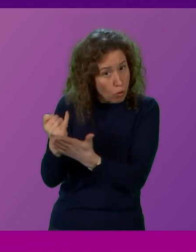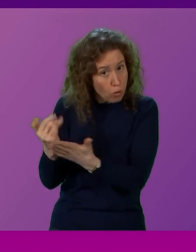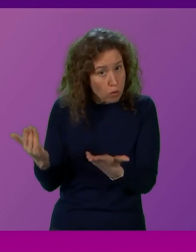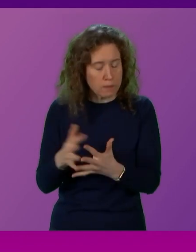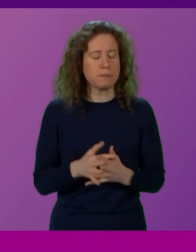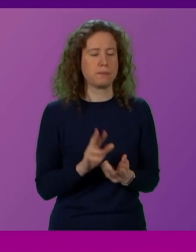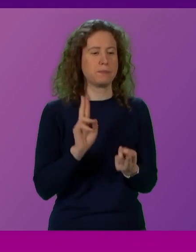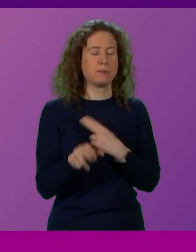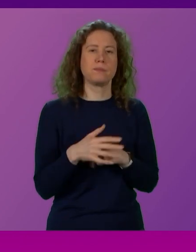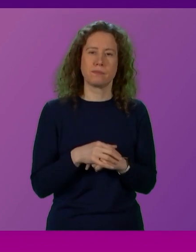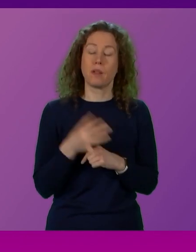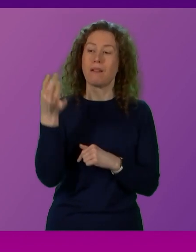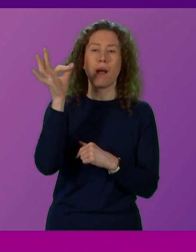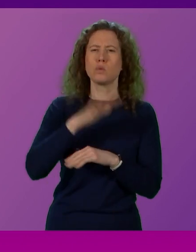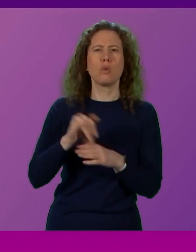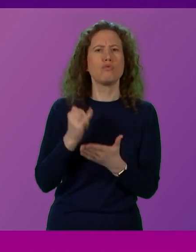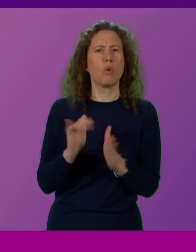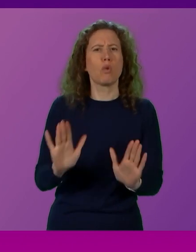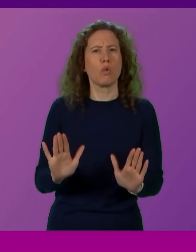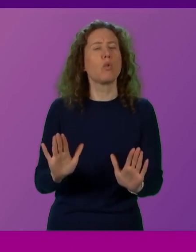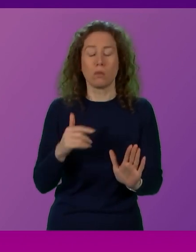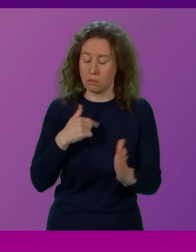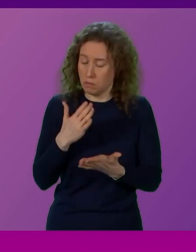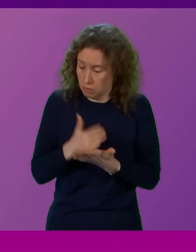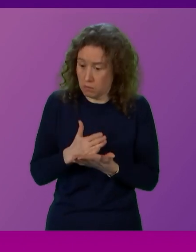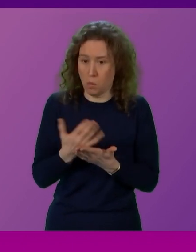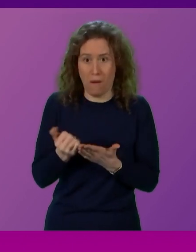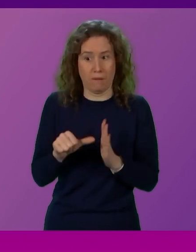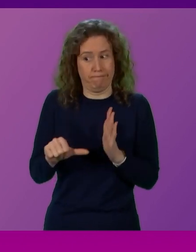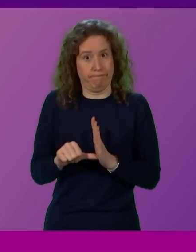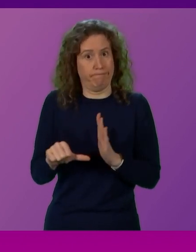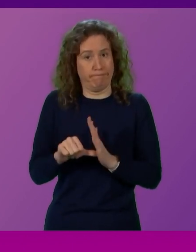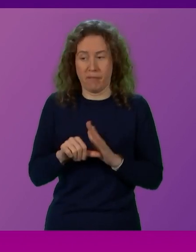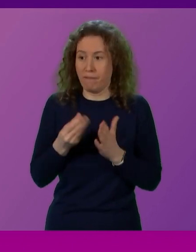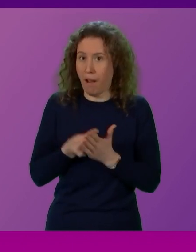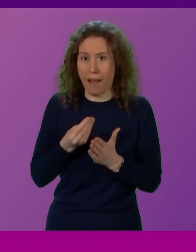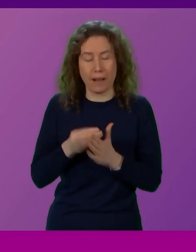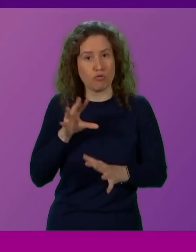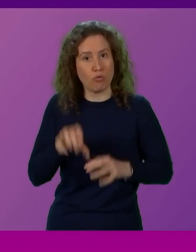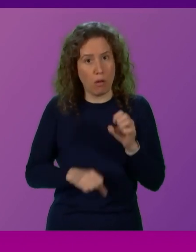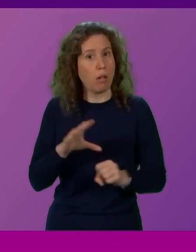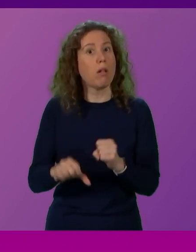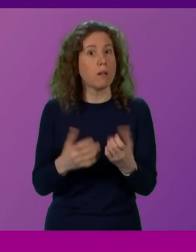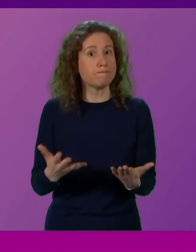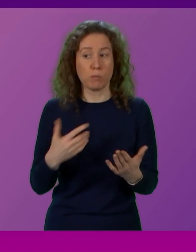Councillors are not wrong to say that we live in times of real financial difficulty and constraint.